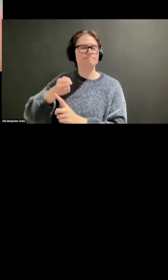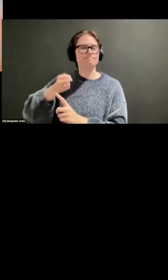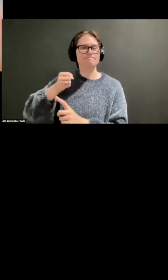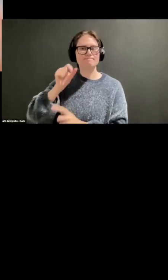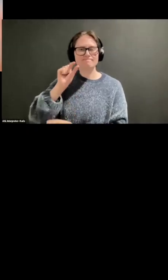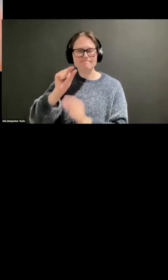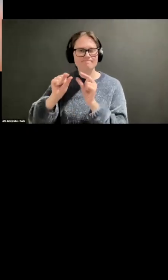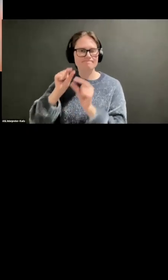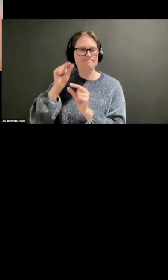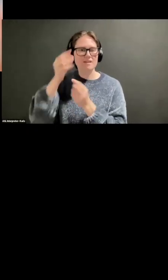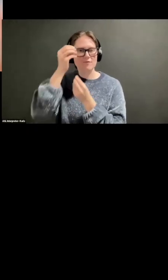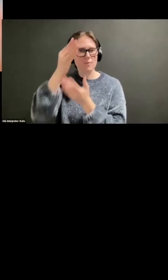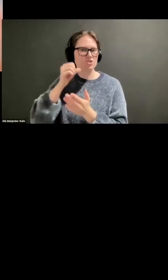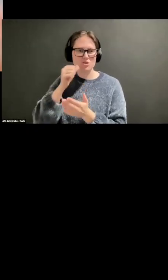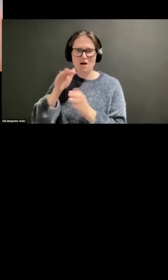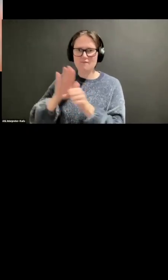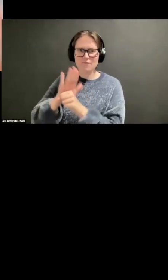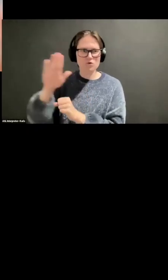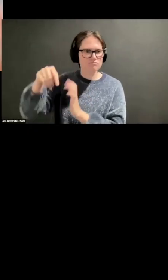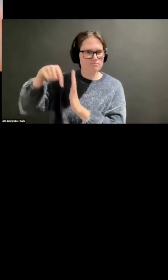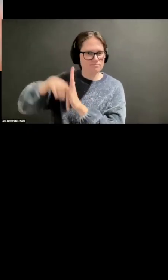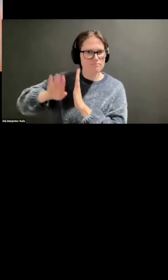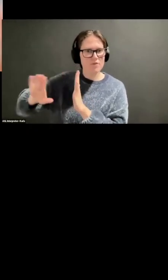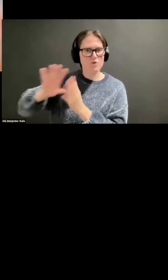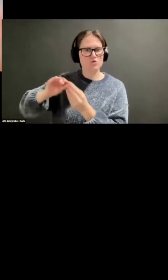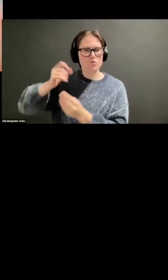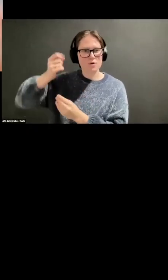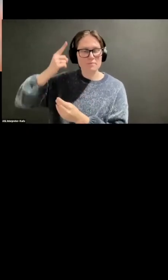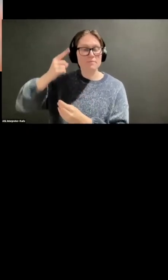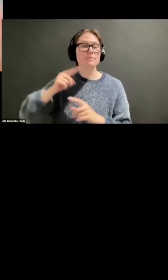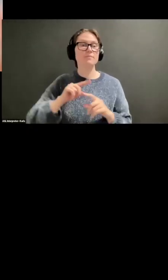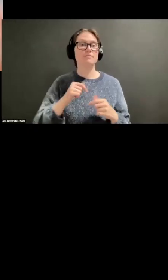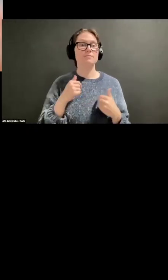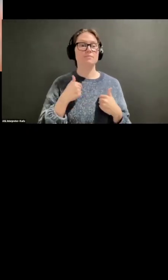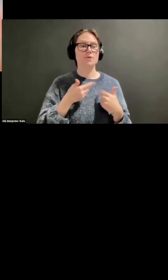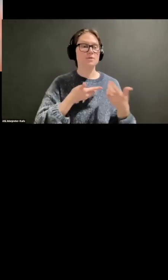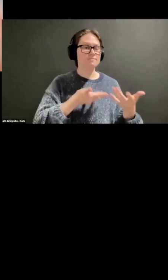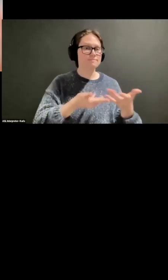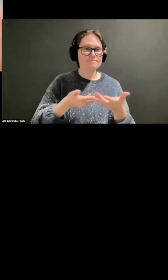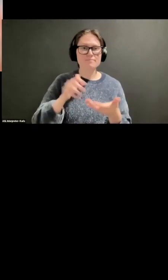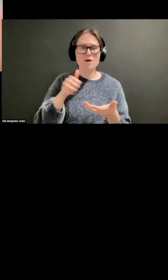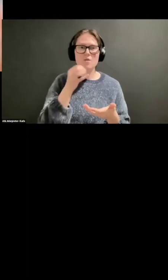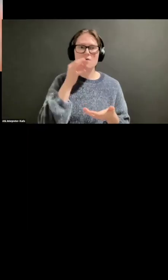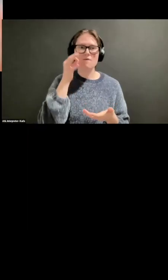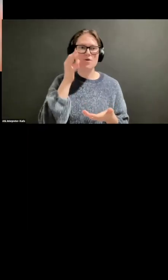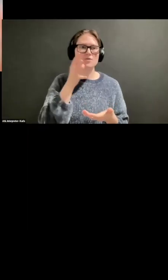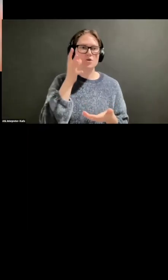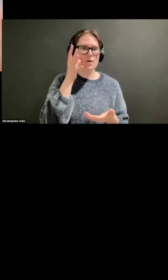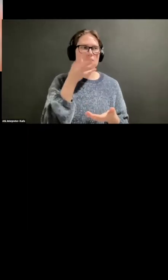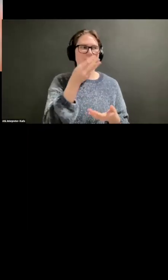just talking to other foster parents and just through my own training to ask like certain questions and